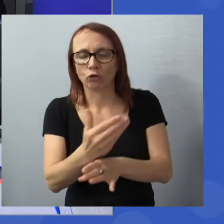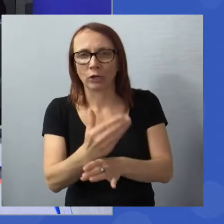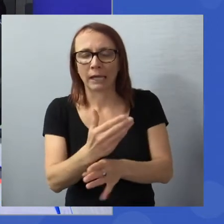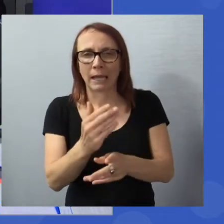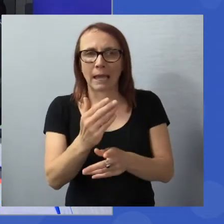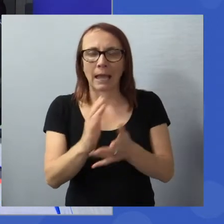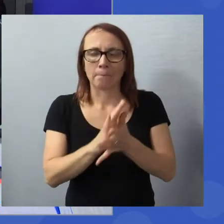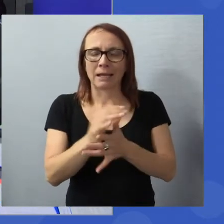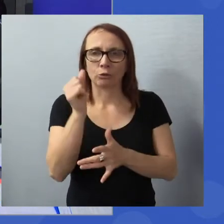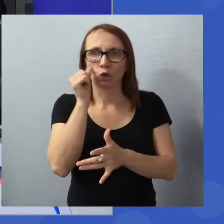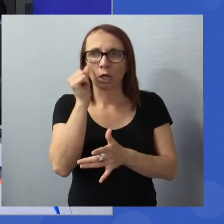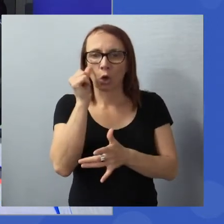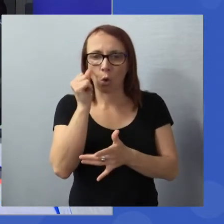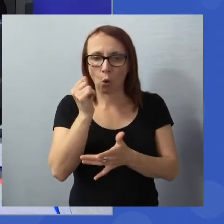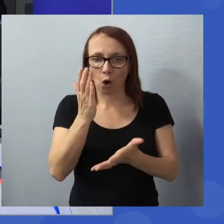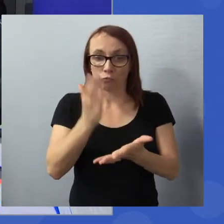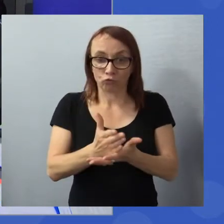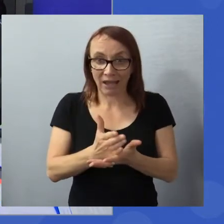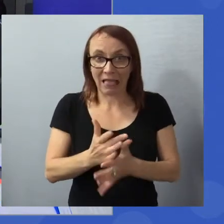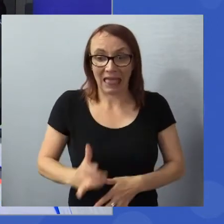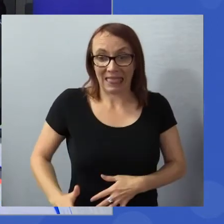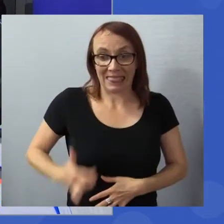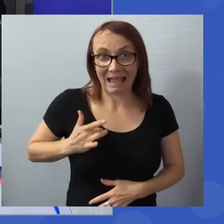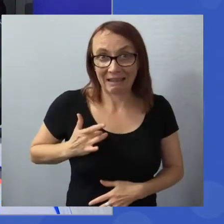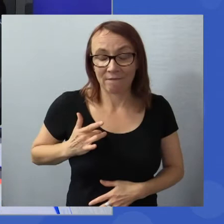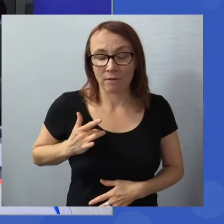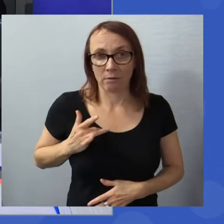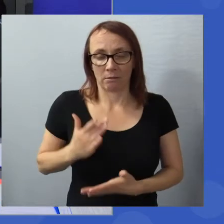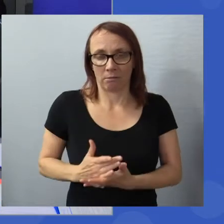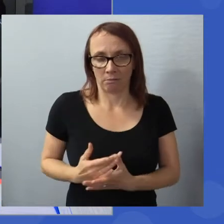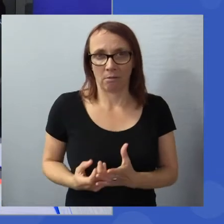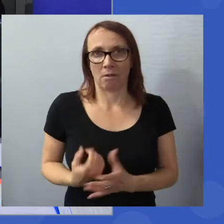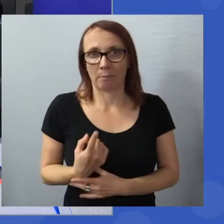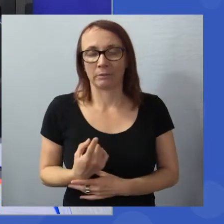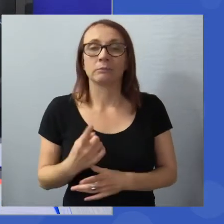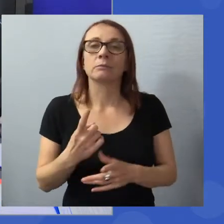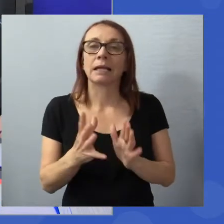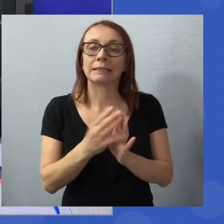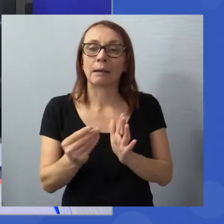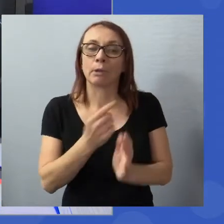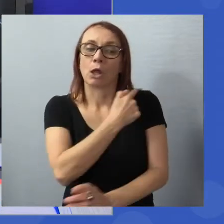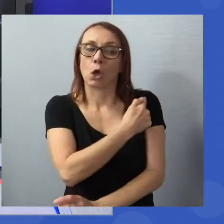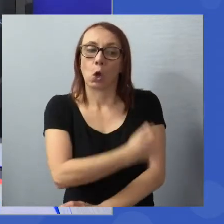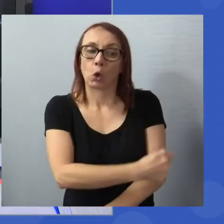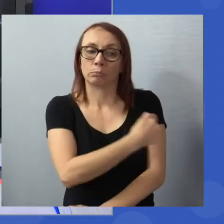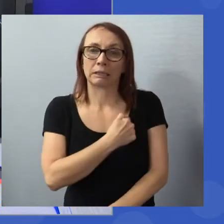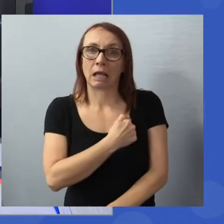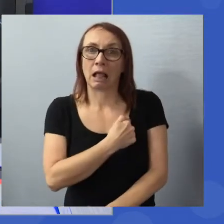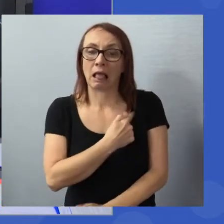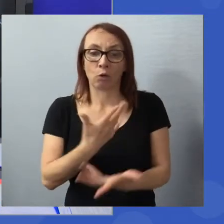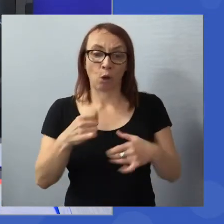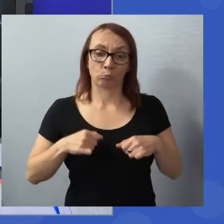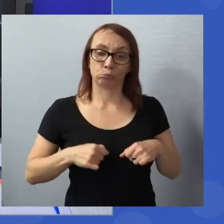other people example in hospital stories